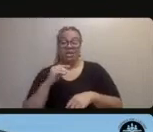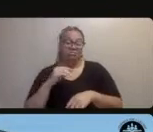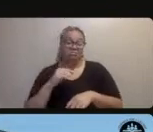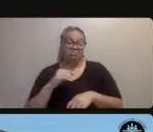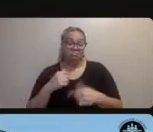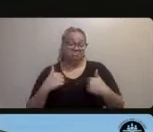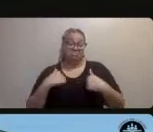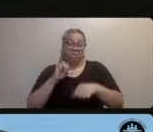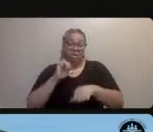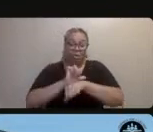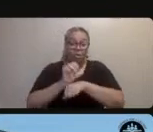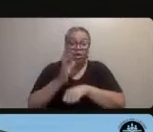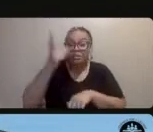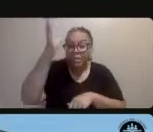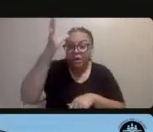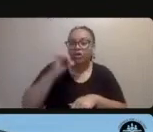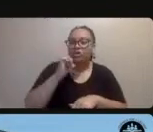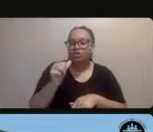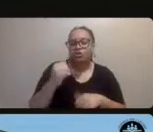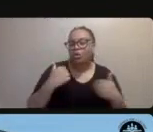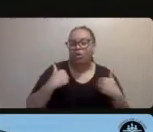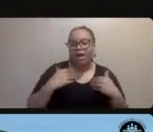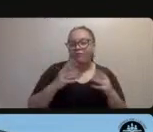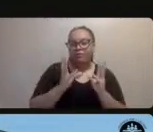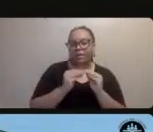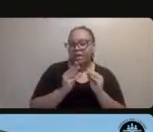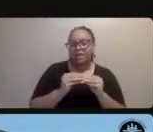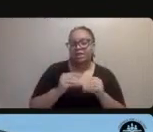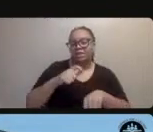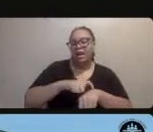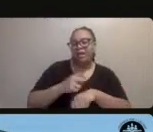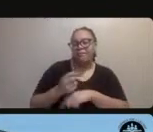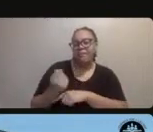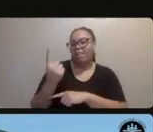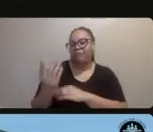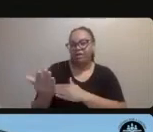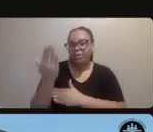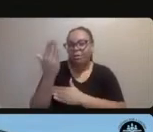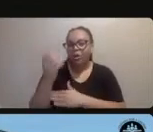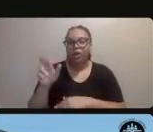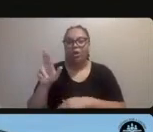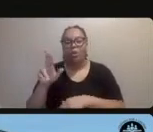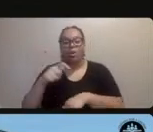RELEVANT WAY.